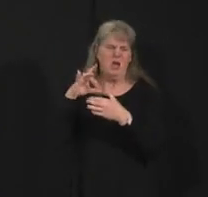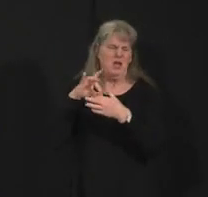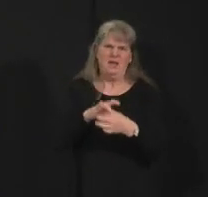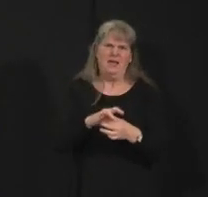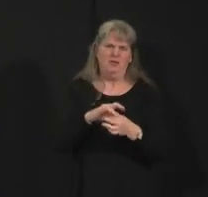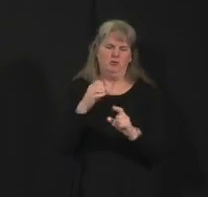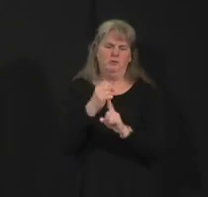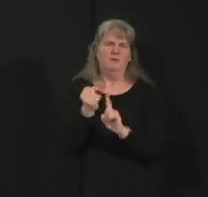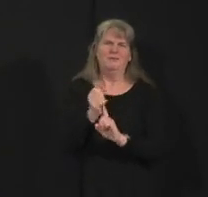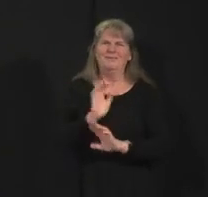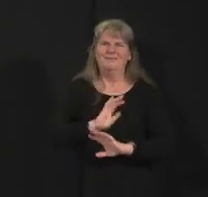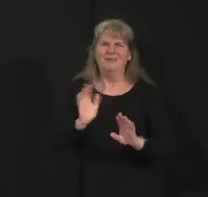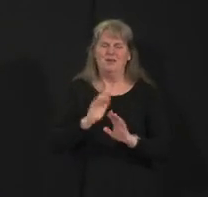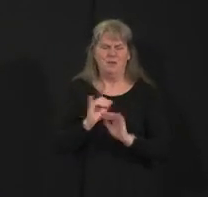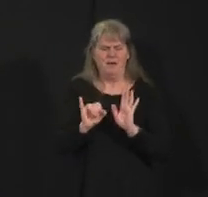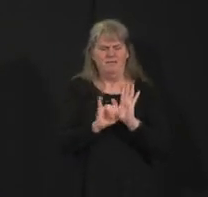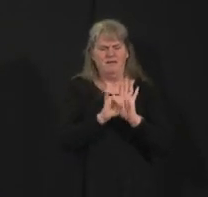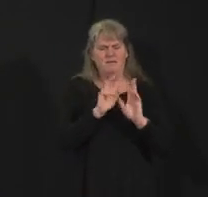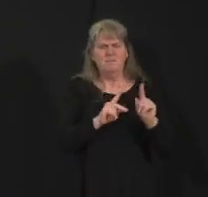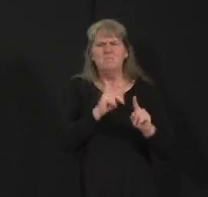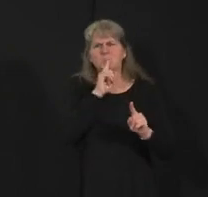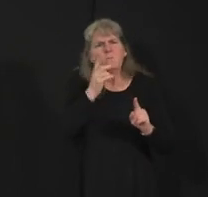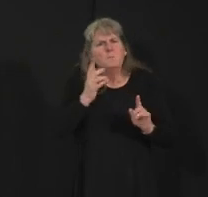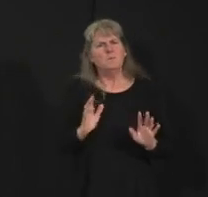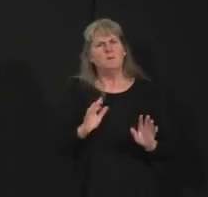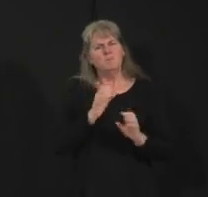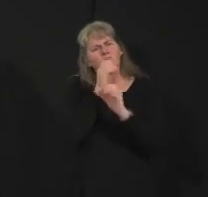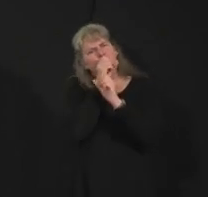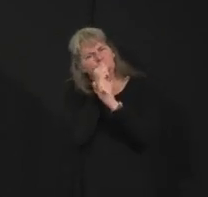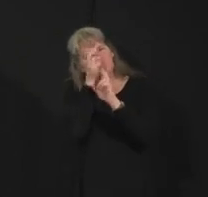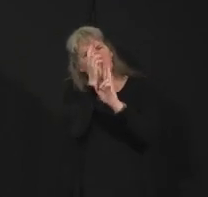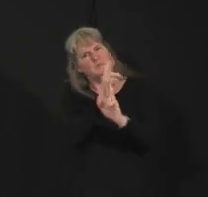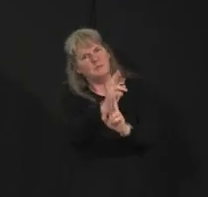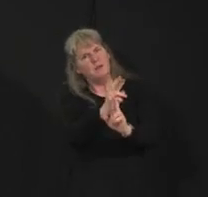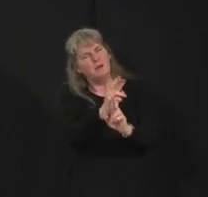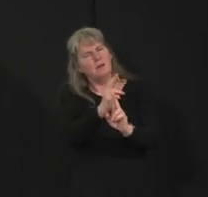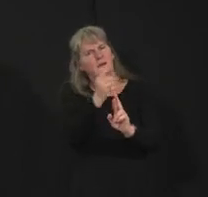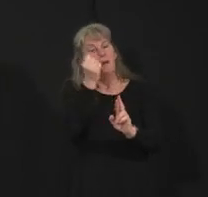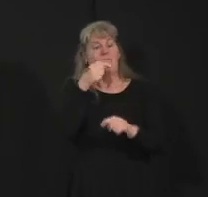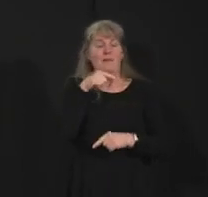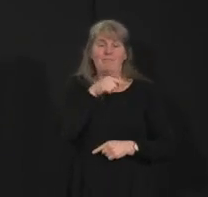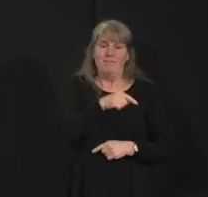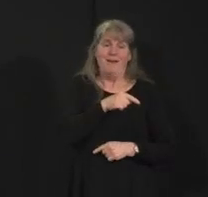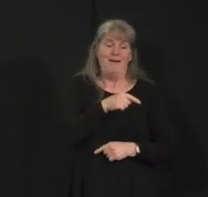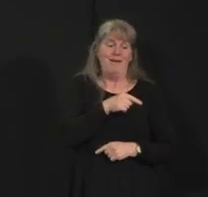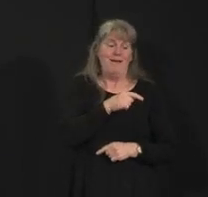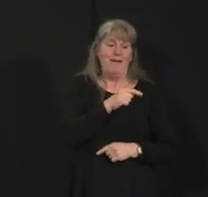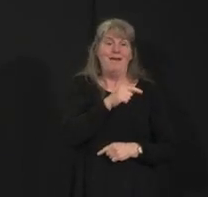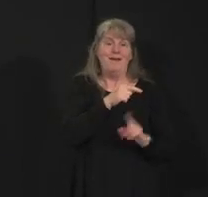giving too much information that may not be relevant and could lead to identification but I can say it is associated with